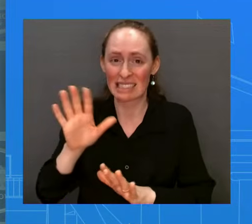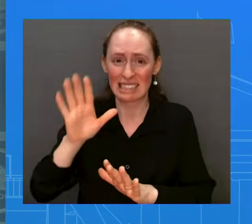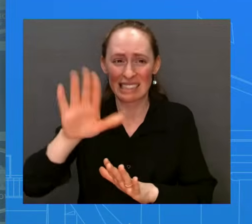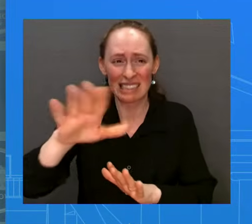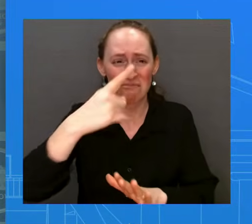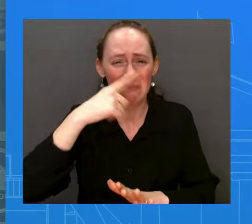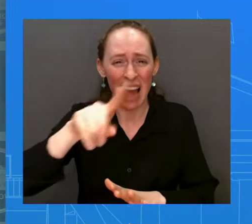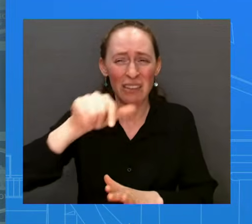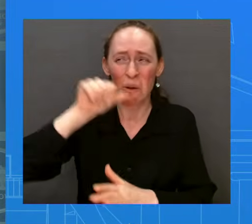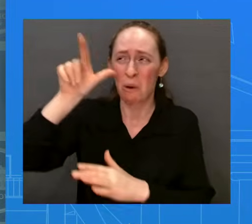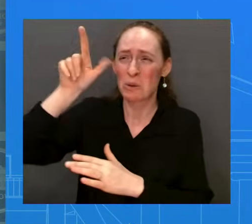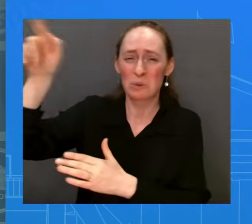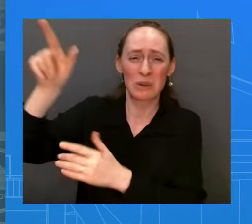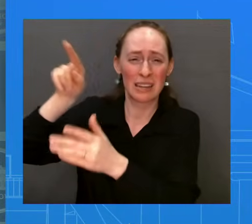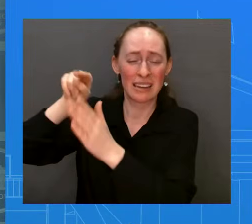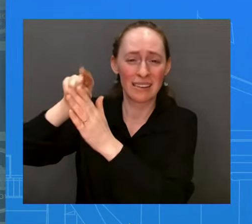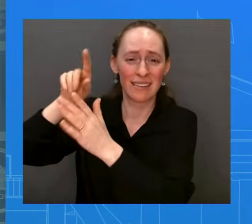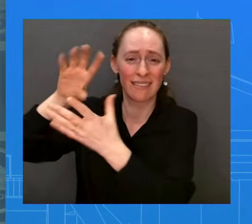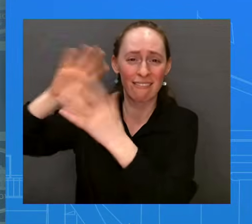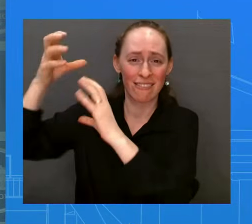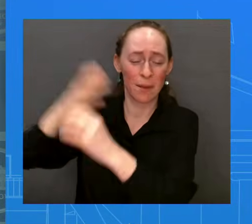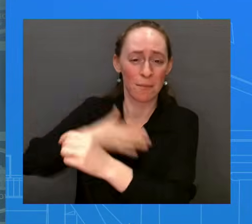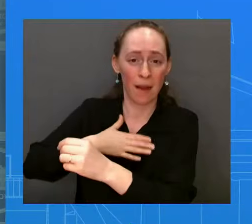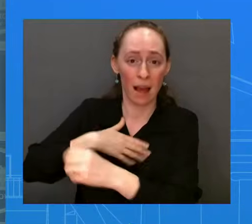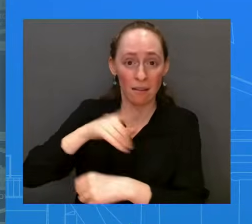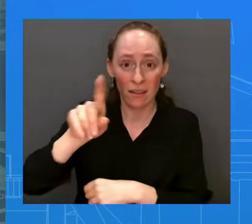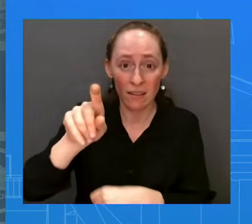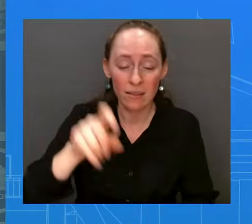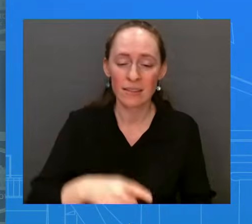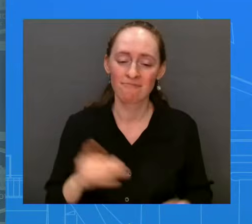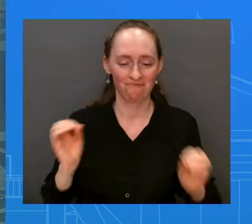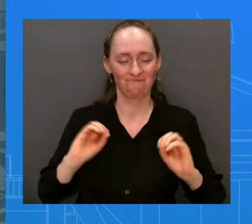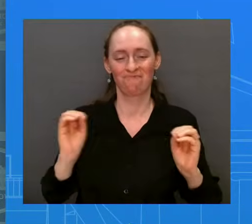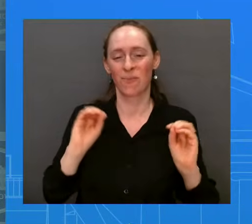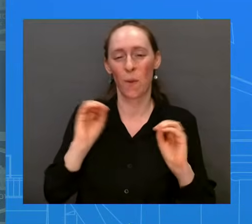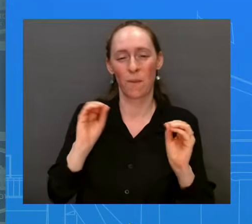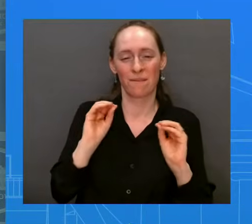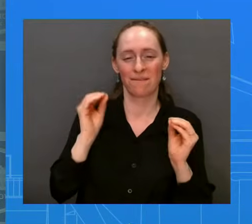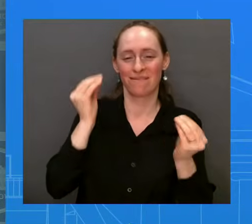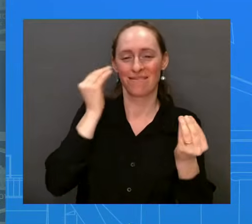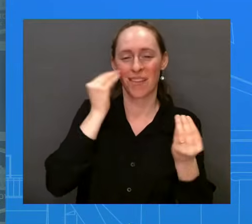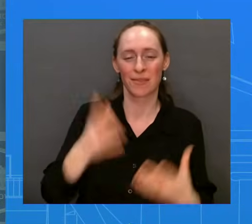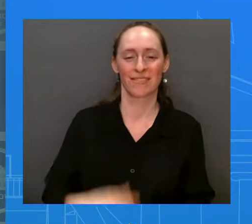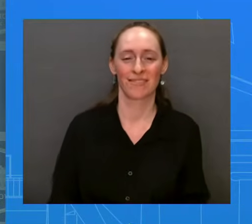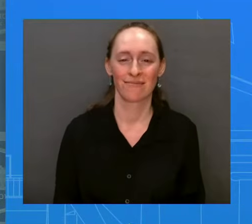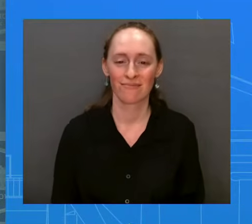why the President directed Mr. Sullivan to put together an interagency effort is to take a long look at that